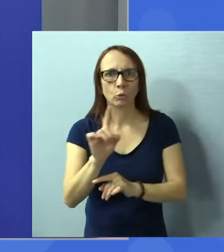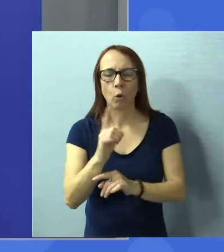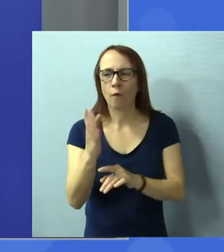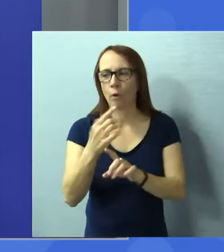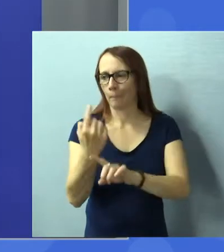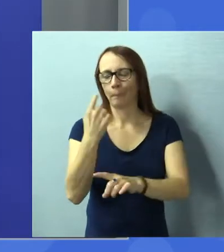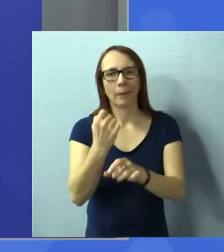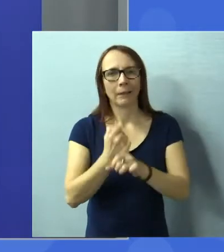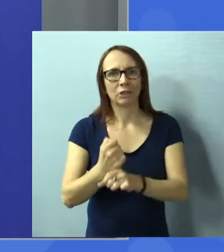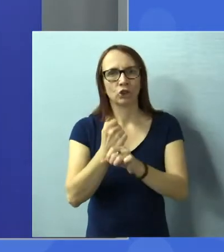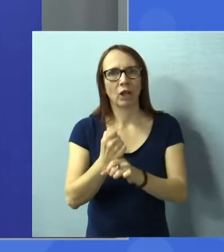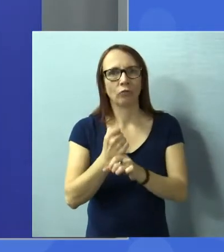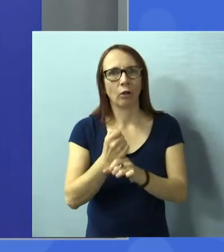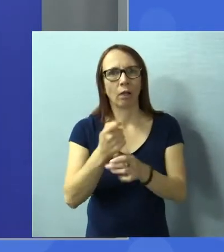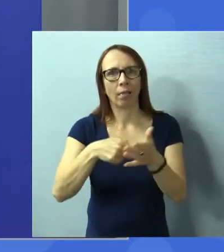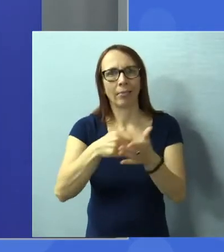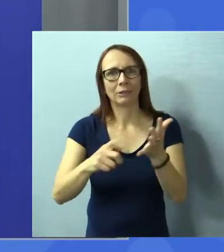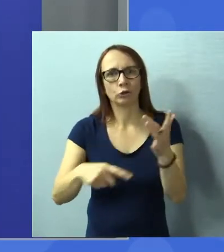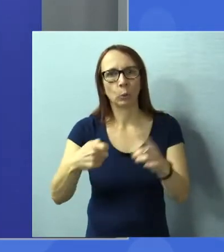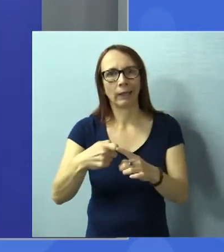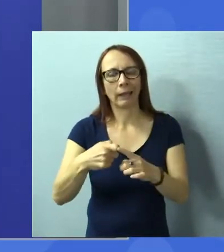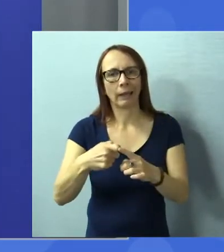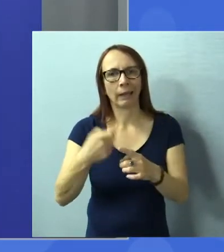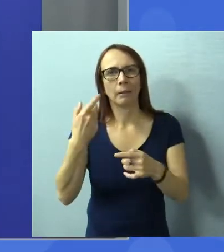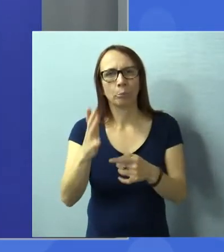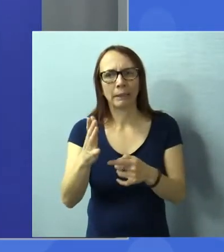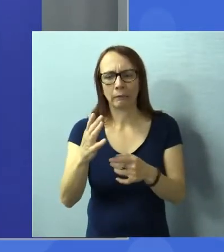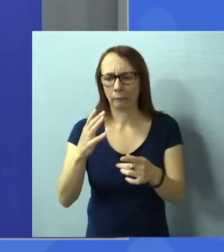election and to do that I'm going to welcome back Chris mccorkadale from the